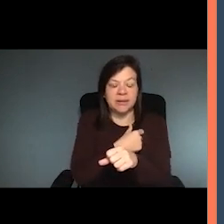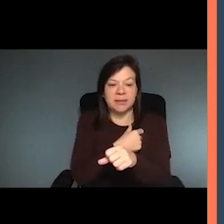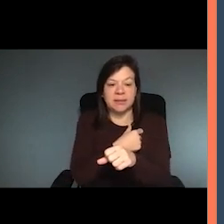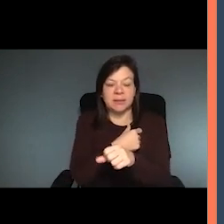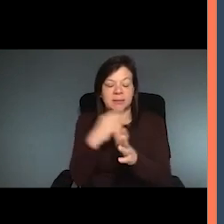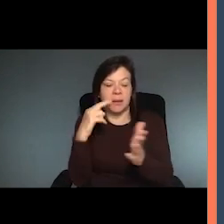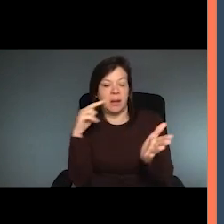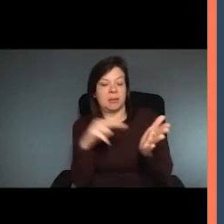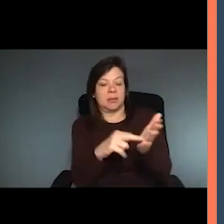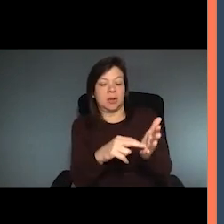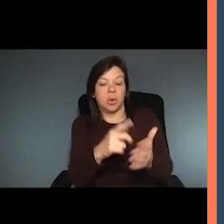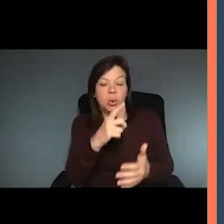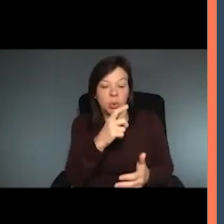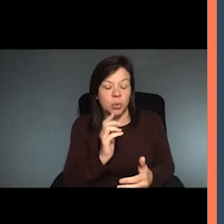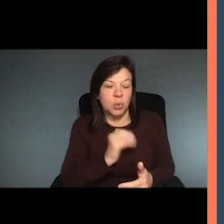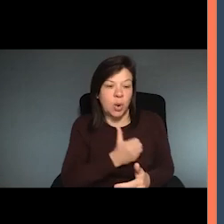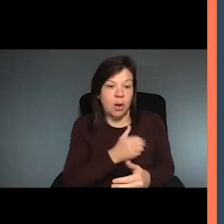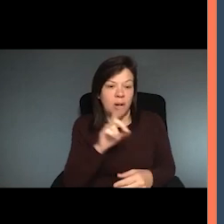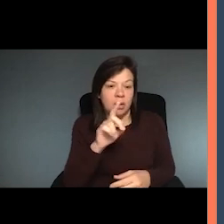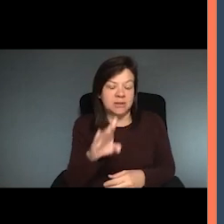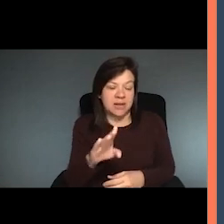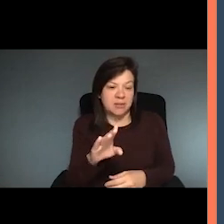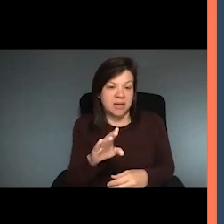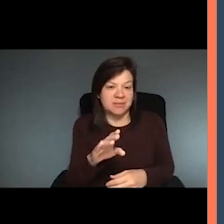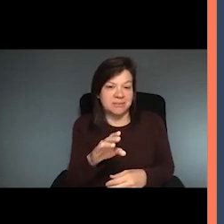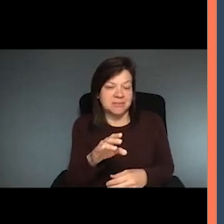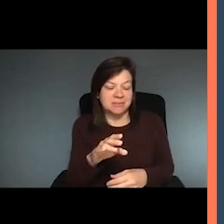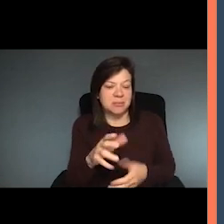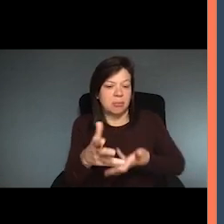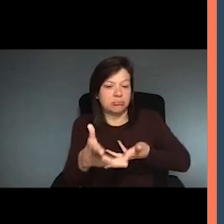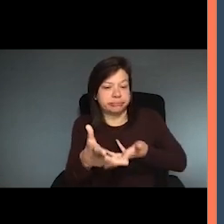DATA BASE IS INTERACTING WITH WHAT SPECIFIC ASPECT OF